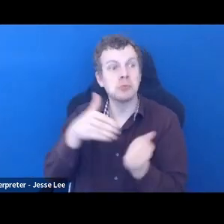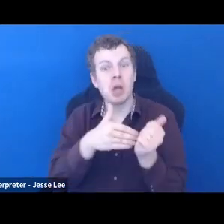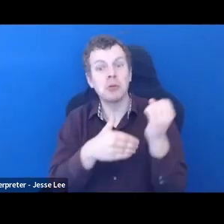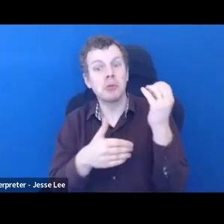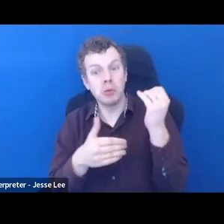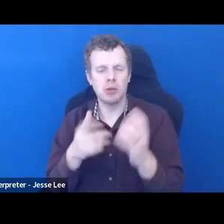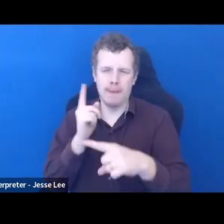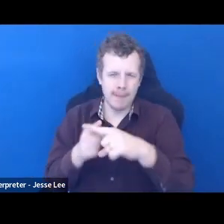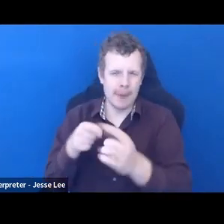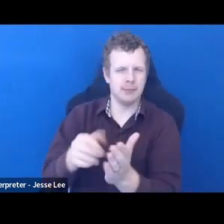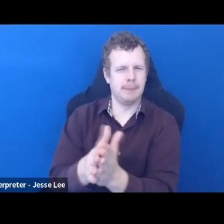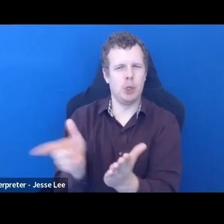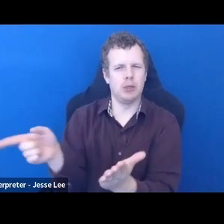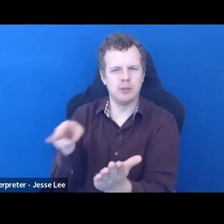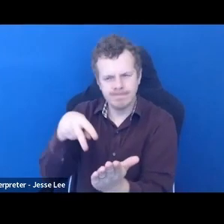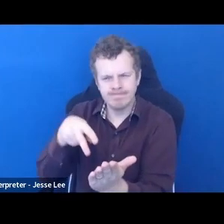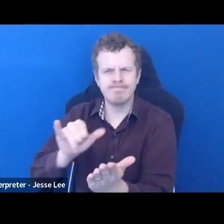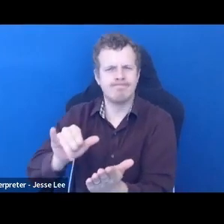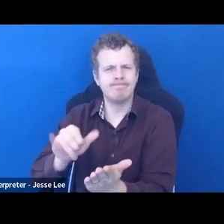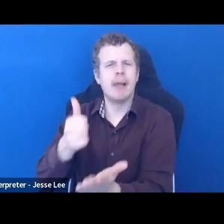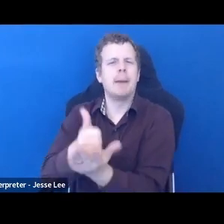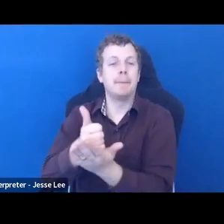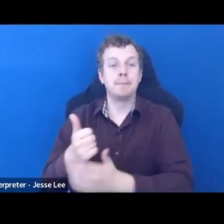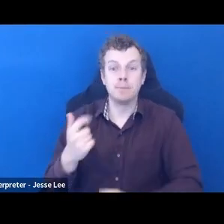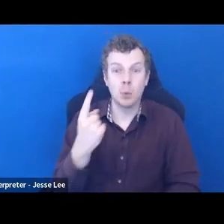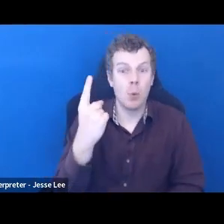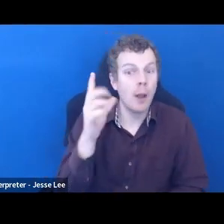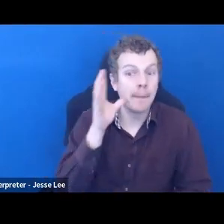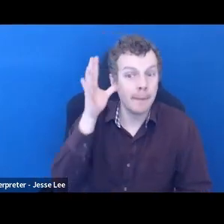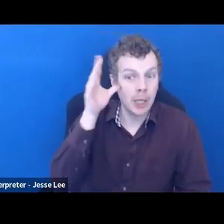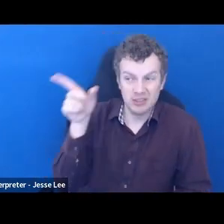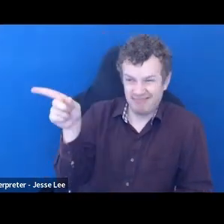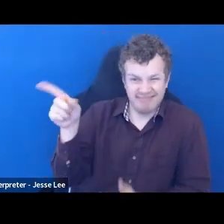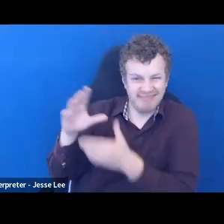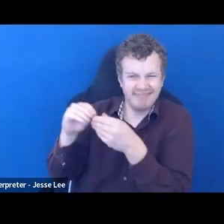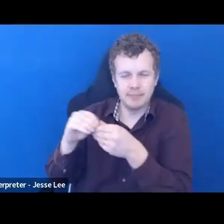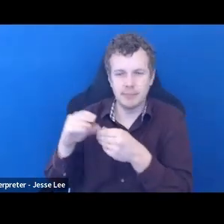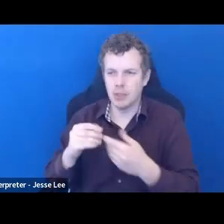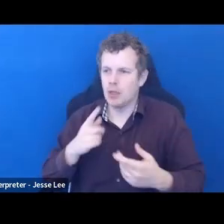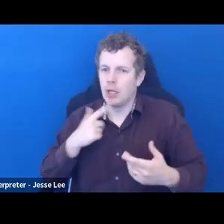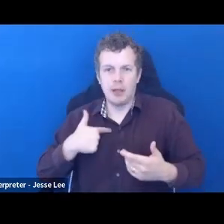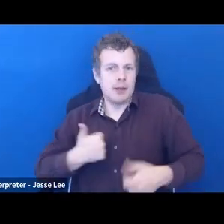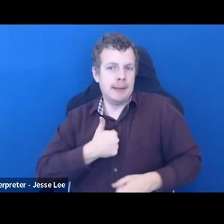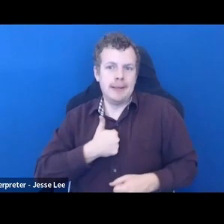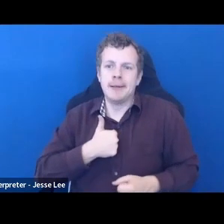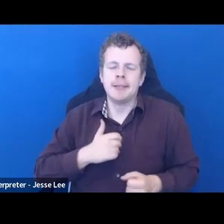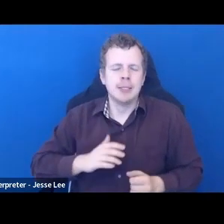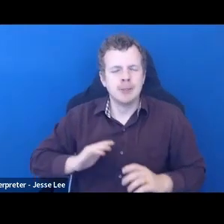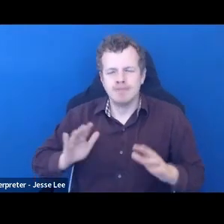One parent wrote that they were kind of looking on their own and came to the conclusion